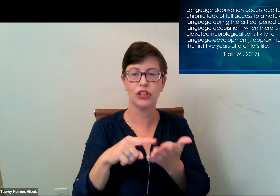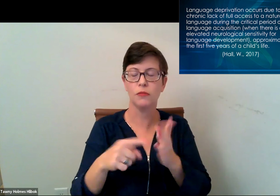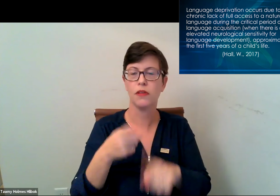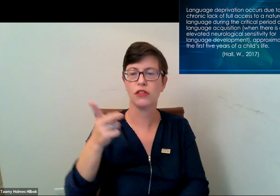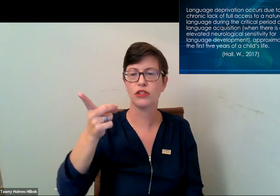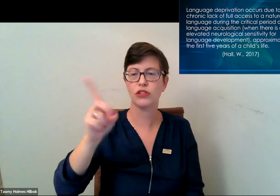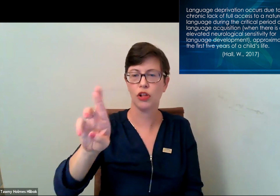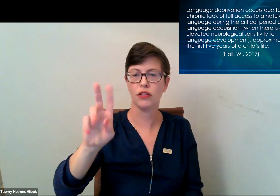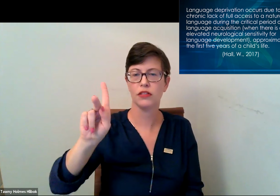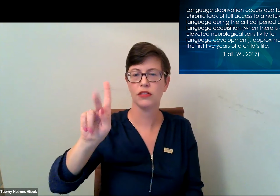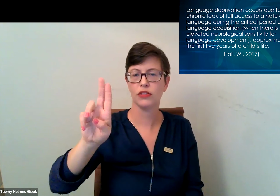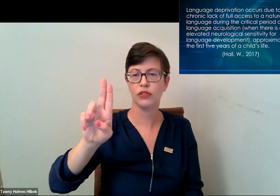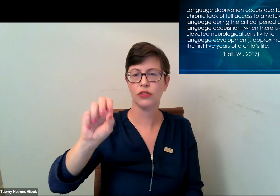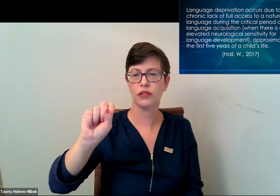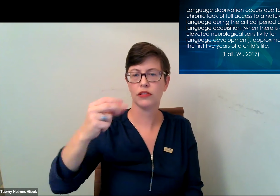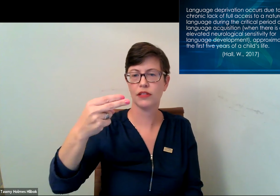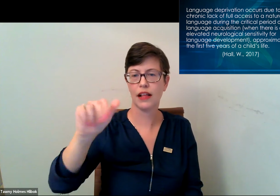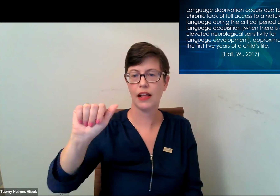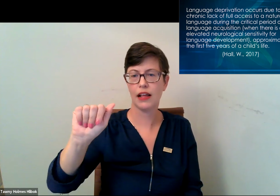And we do have the research that shows these impacts.